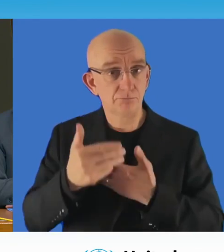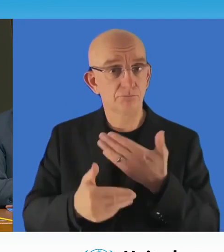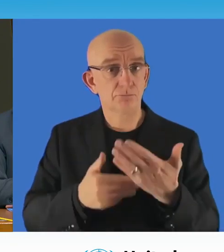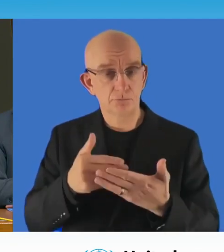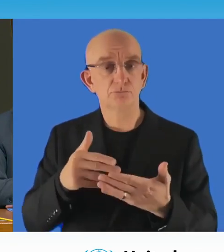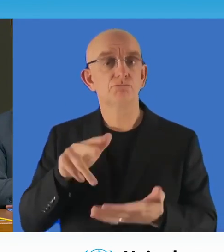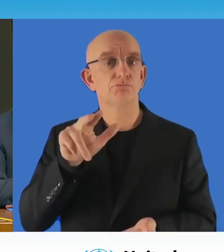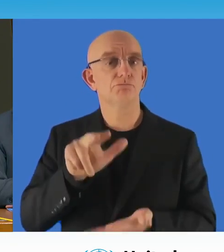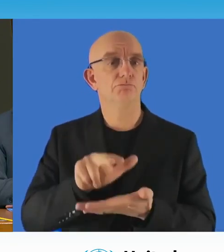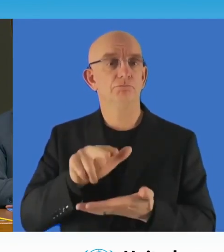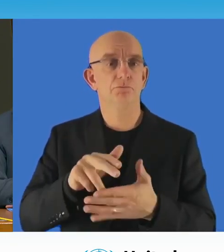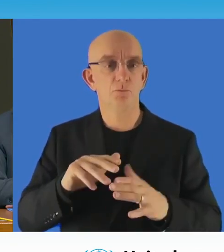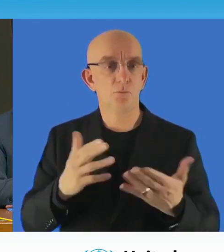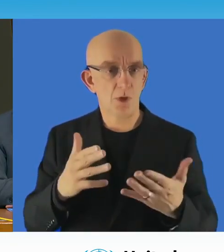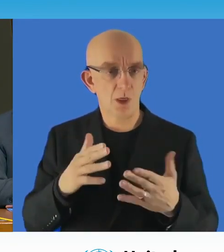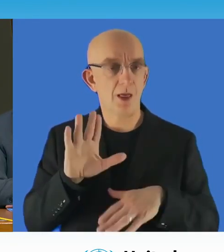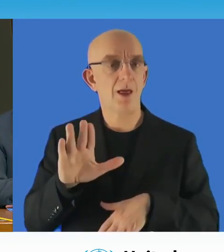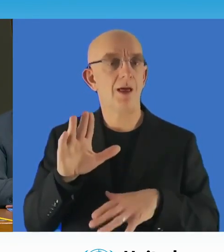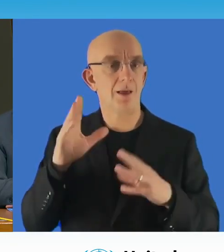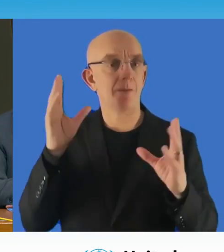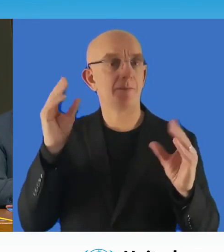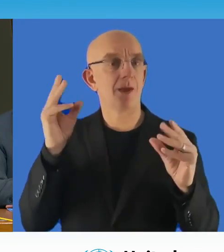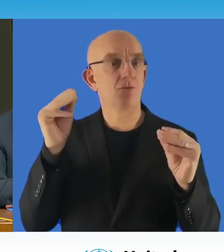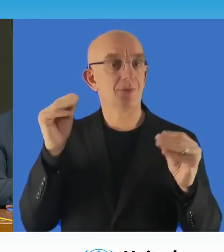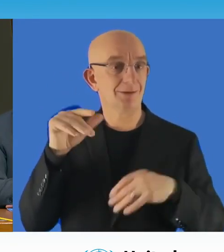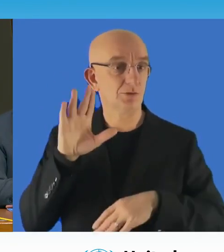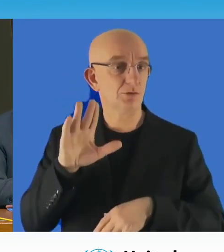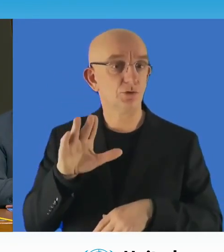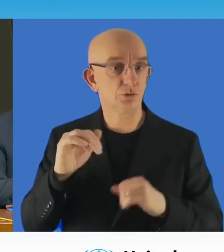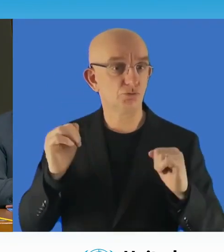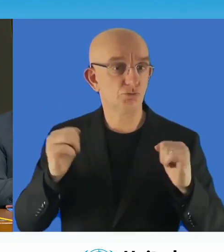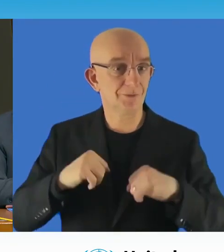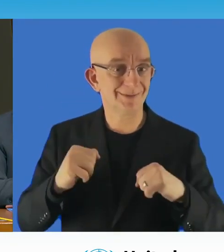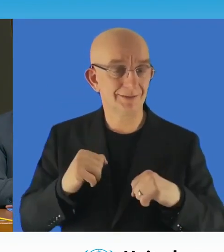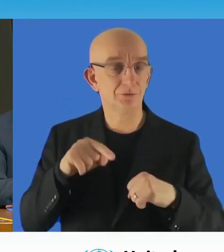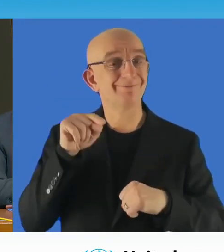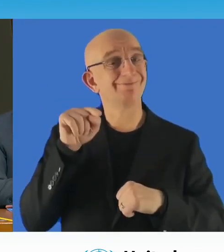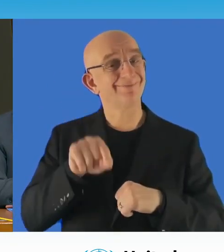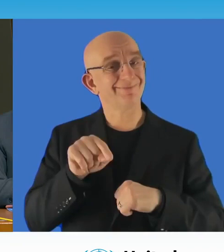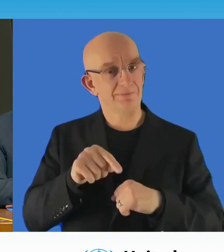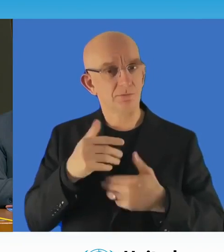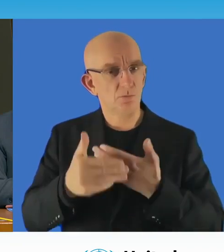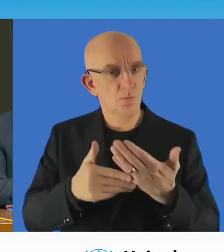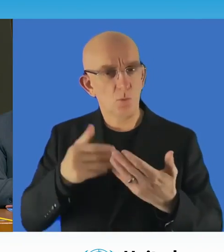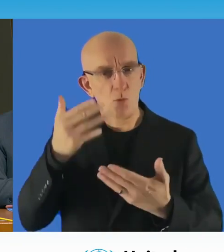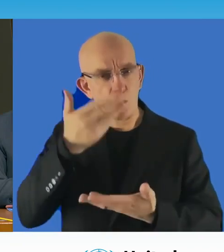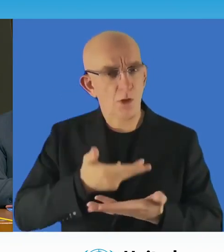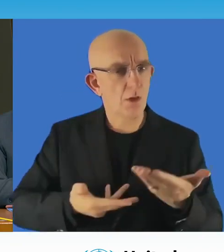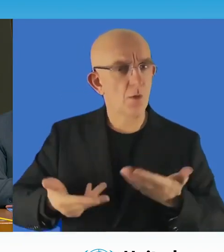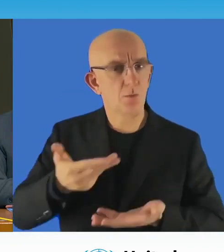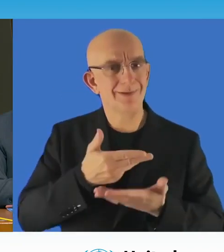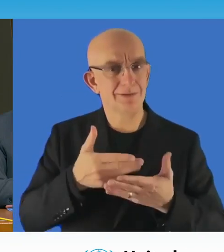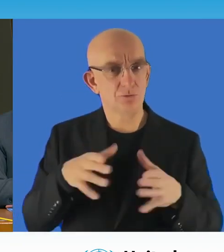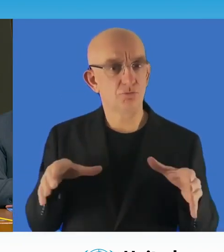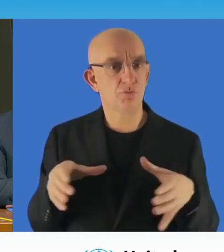on inclusive education and it houses more than 500 resourc ources on the topic the inclusive